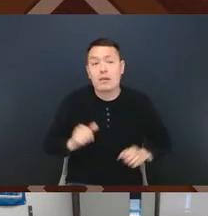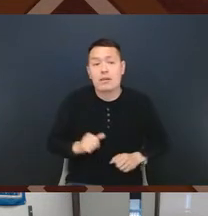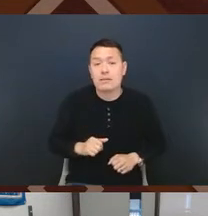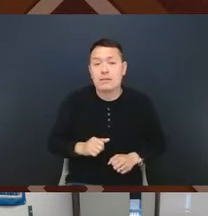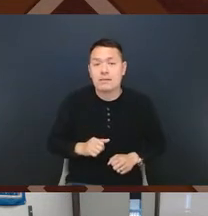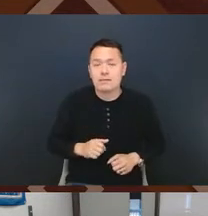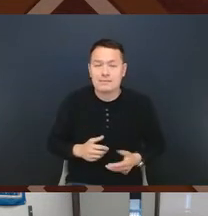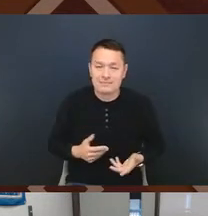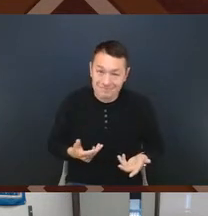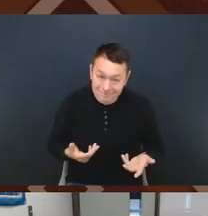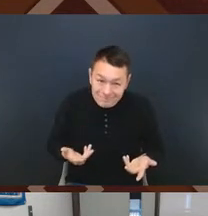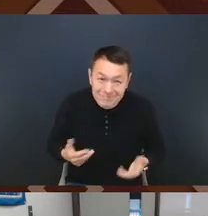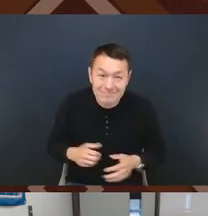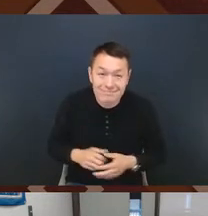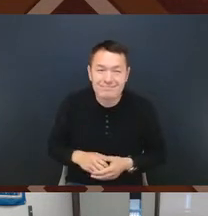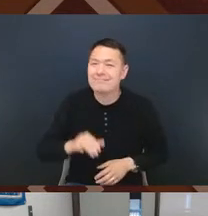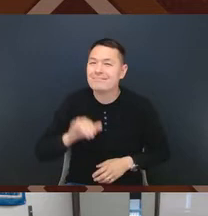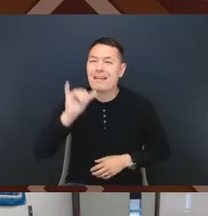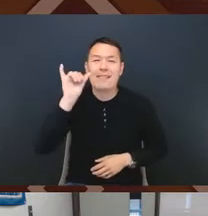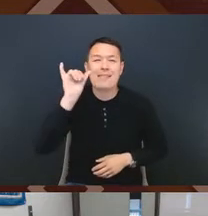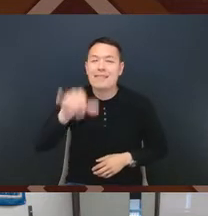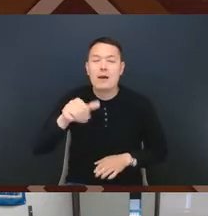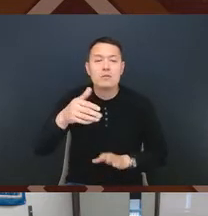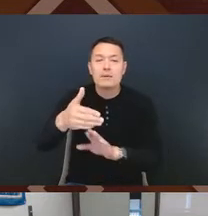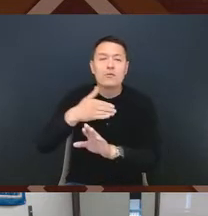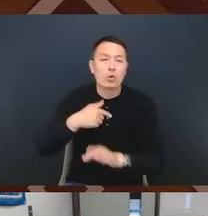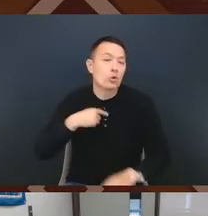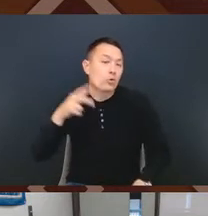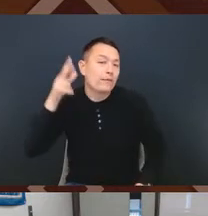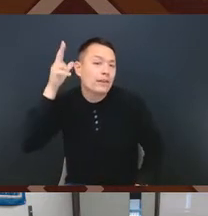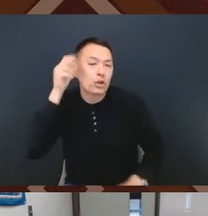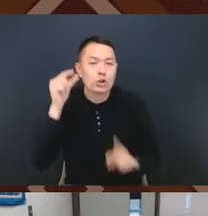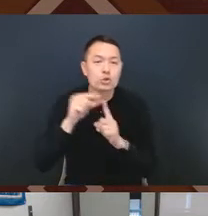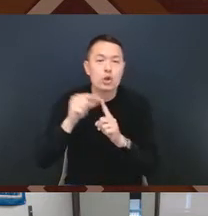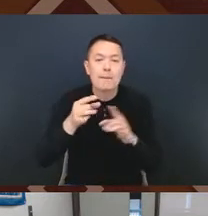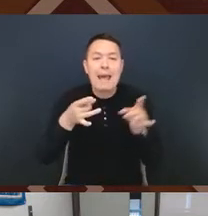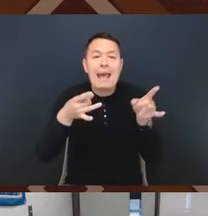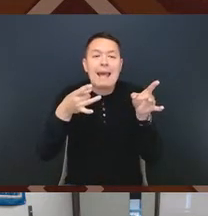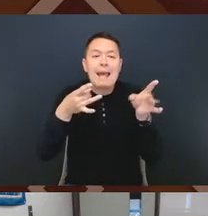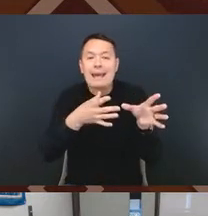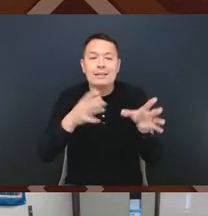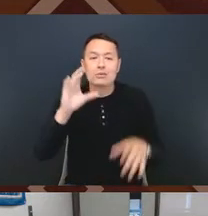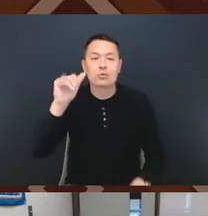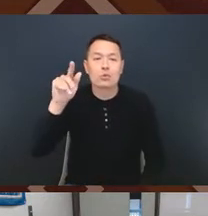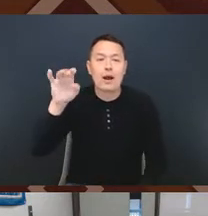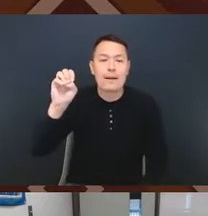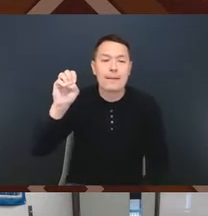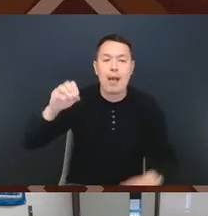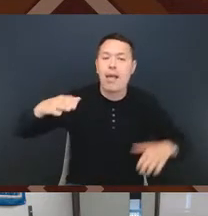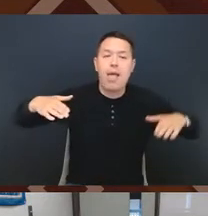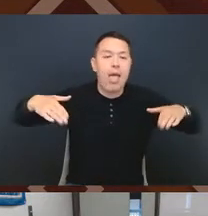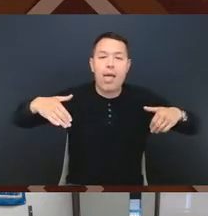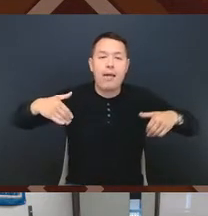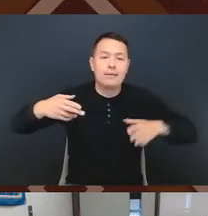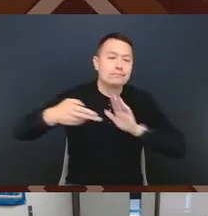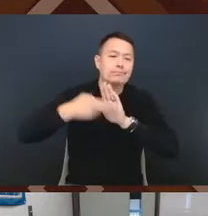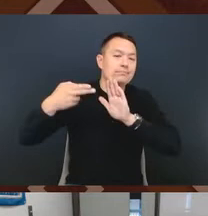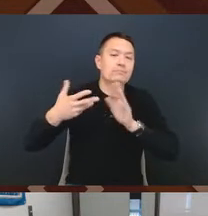like before we hear the term hate crime. And so they listen to me, whereas outrage